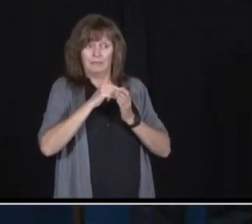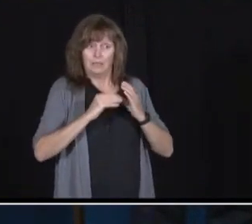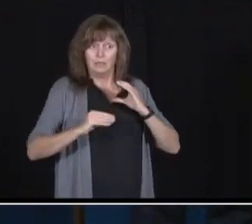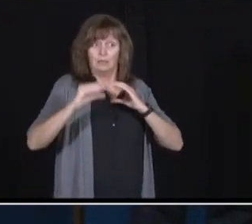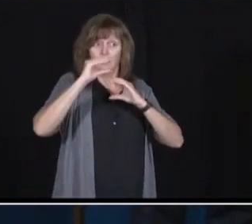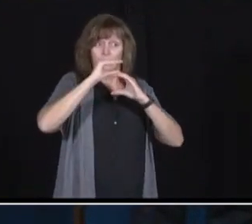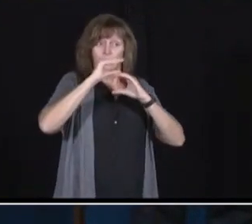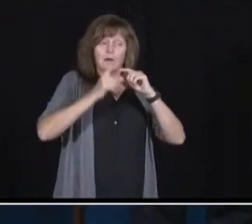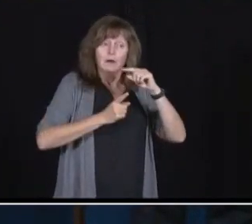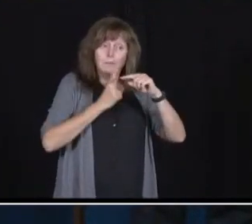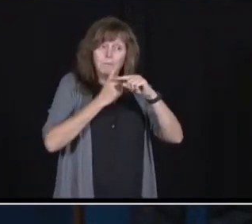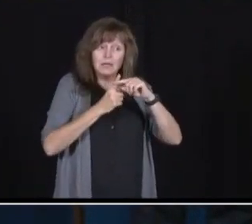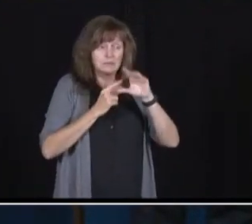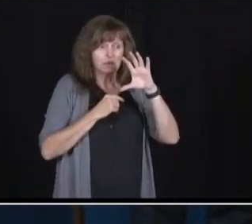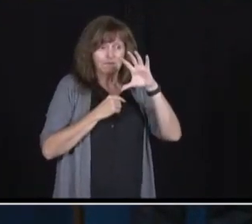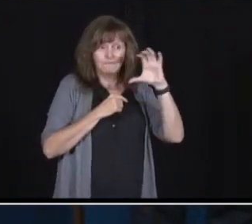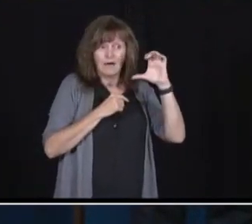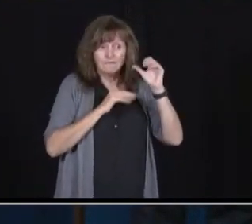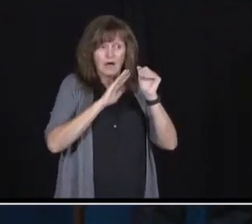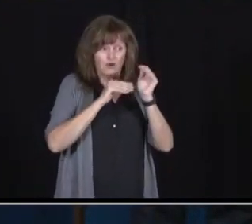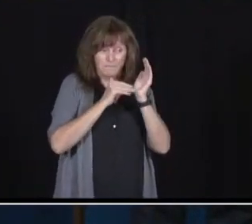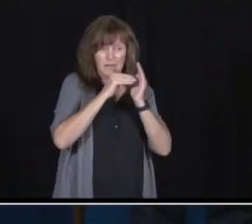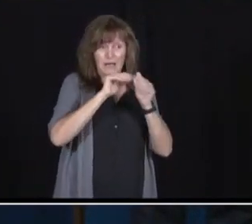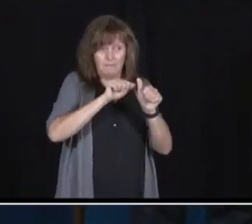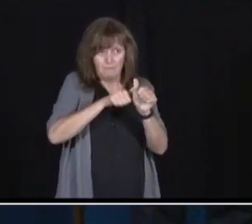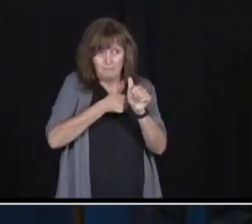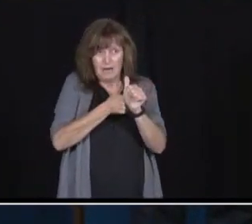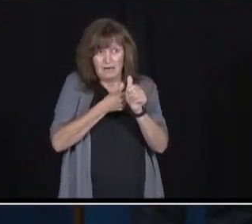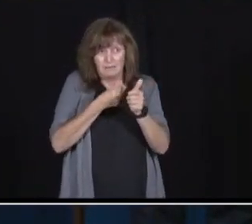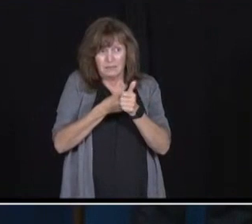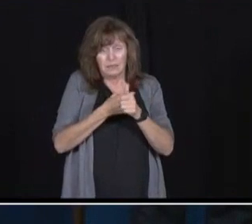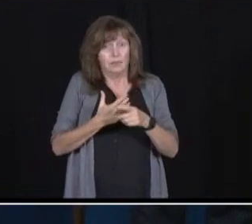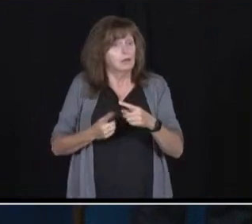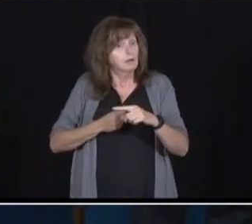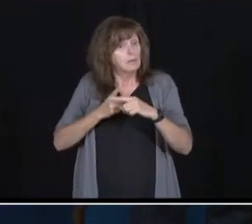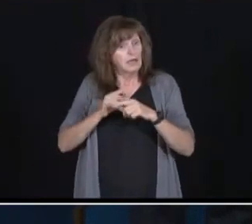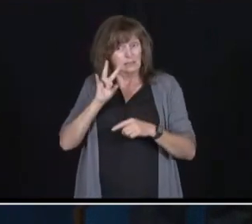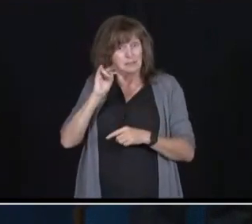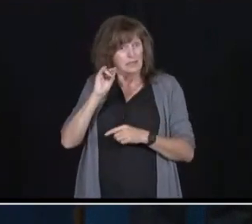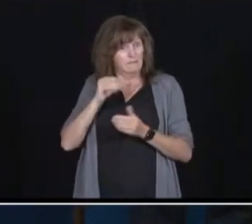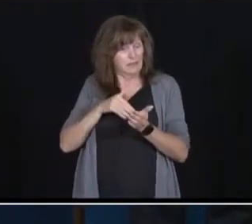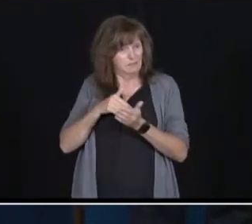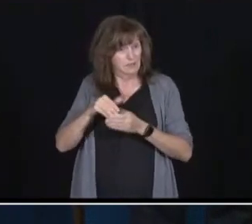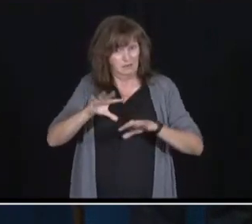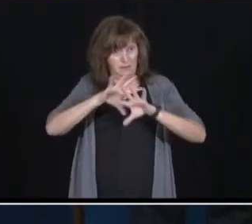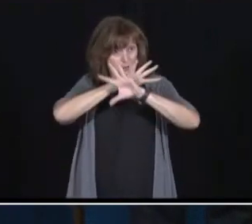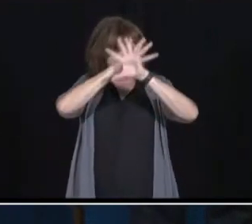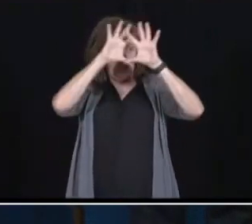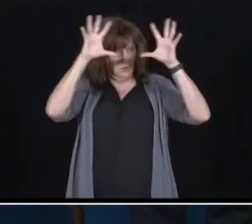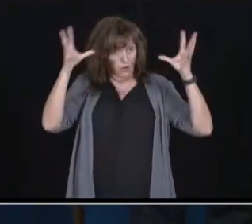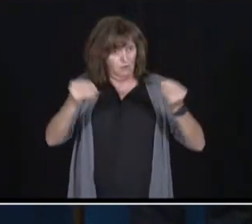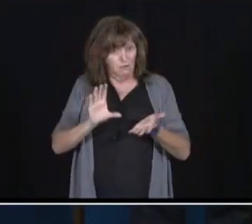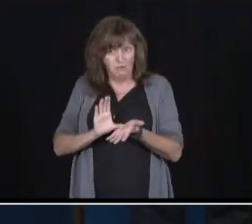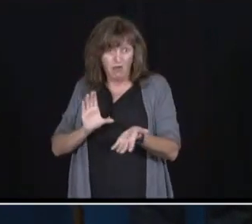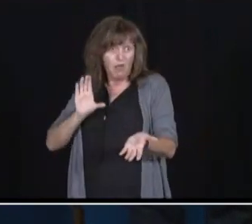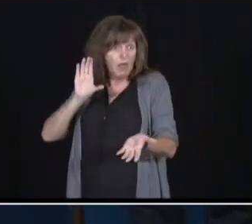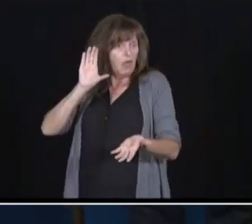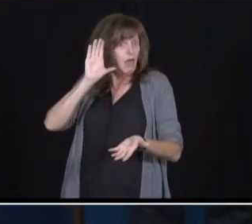We are putting $13 million into that as well and we have $500 million in reserves less than $70 million, so we are putting ample amount